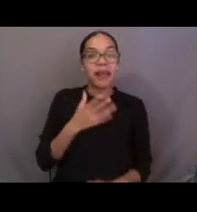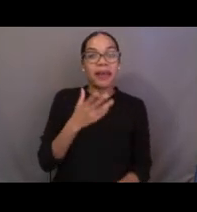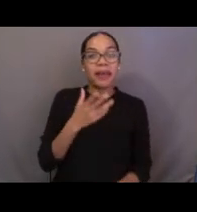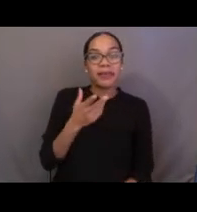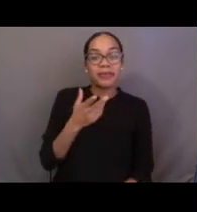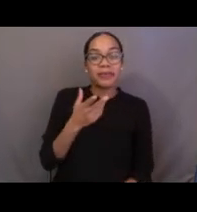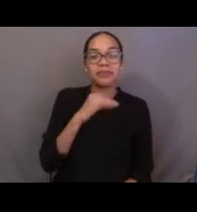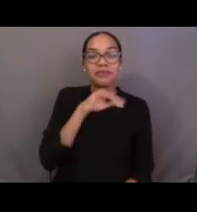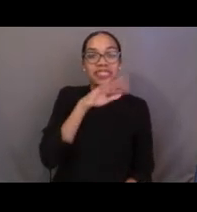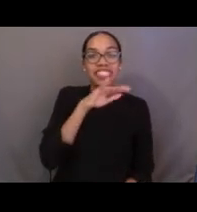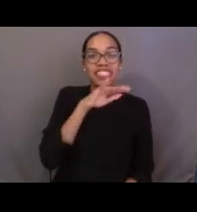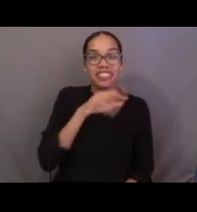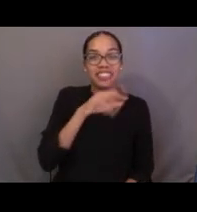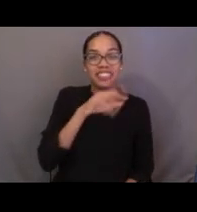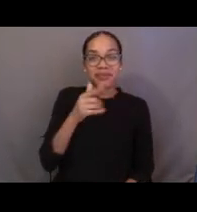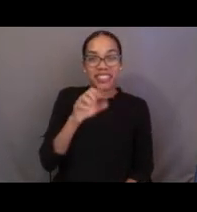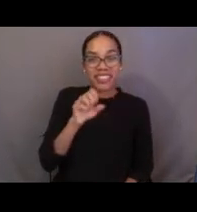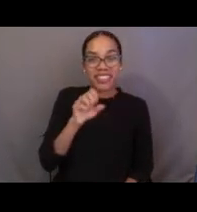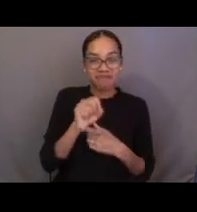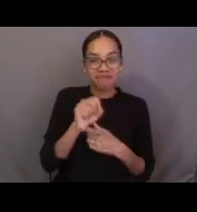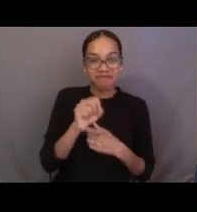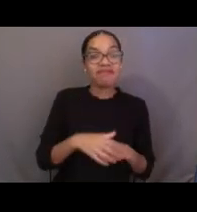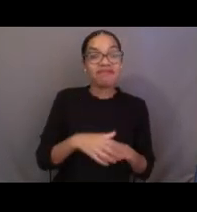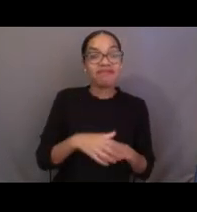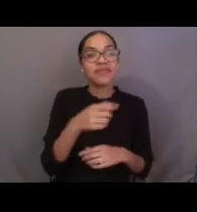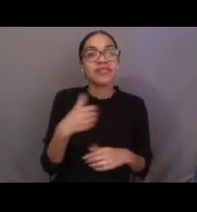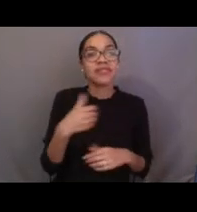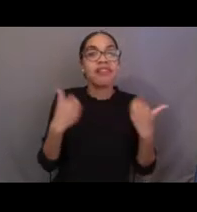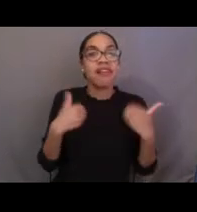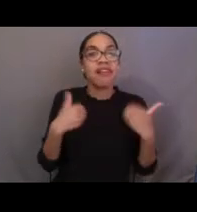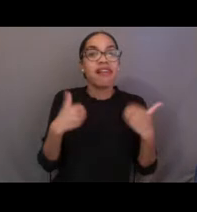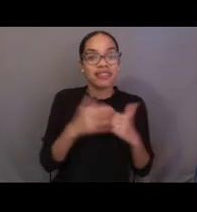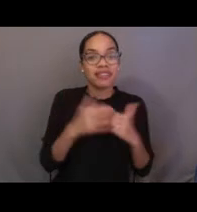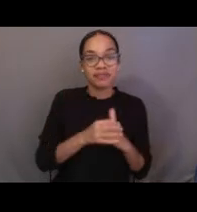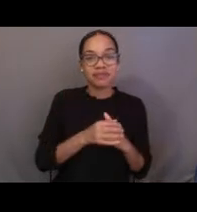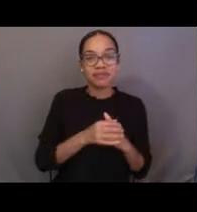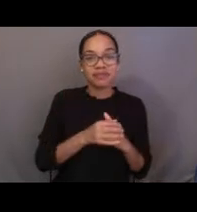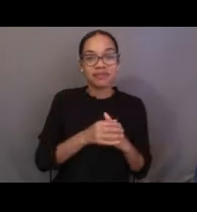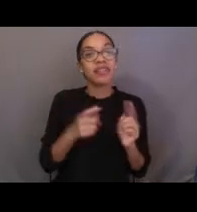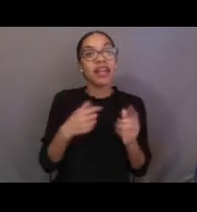So because I spent so much time outside, that's why I became really interested in science.